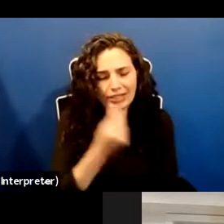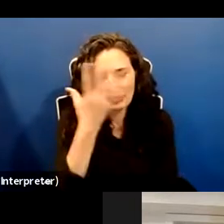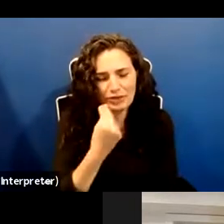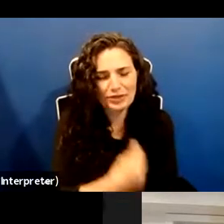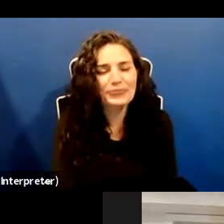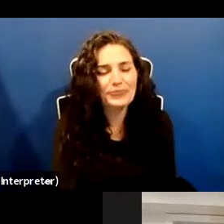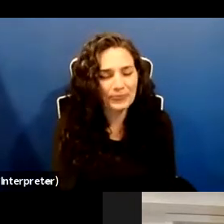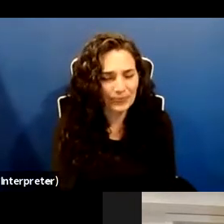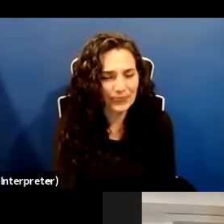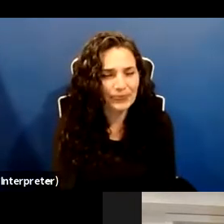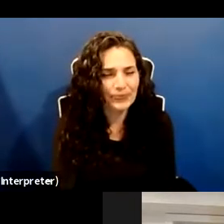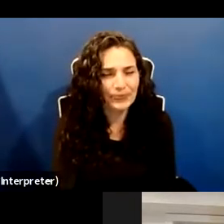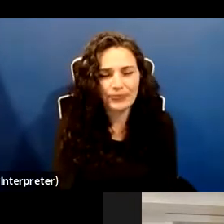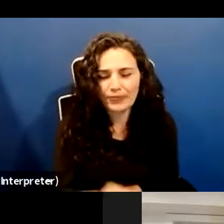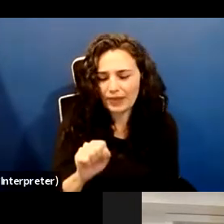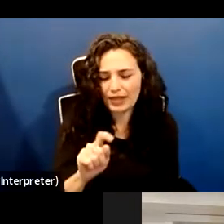And for Ruthie and Adi, how about the two of you?